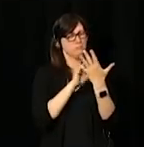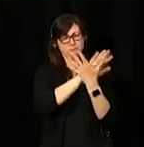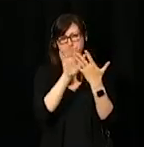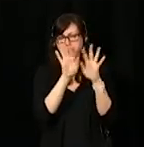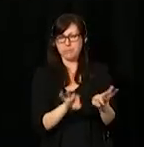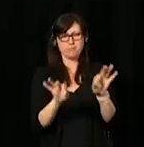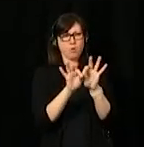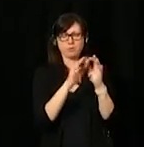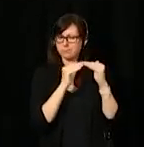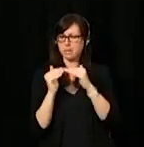They're all equally important.